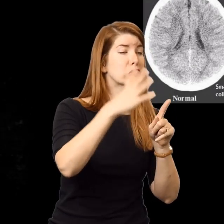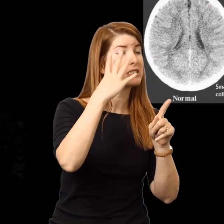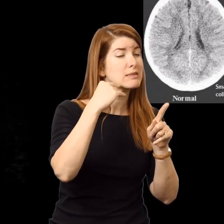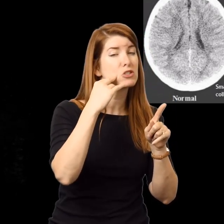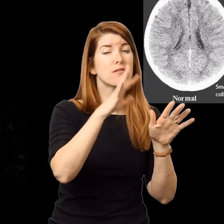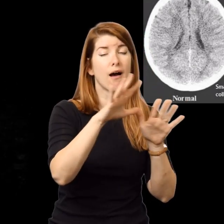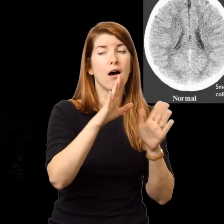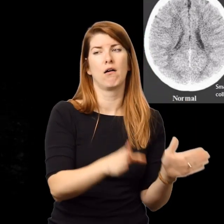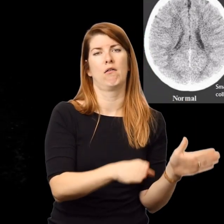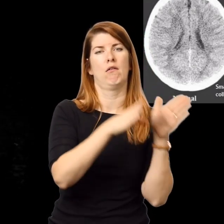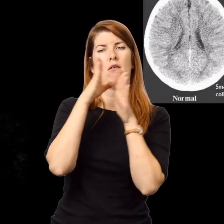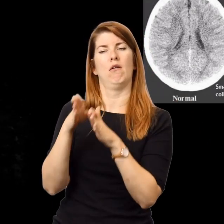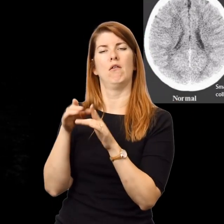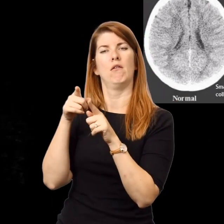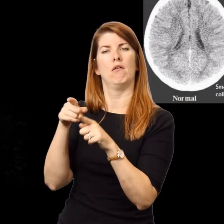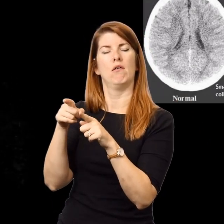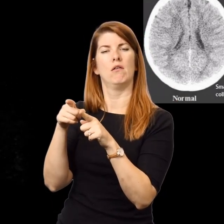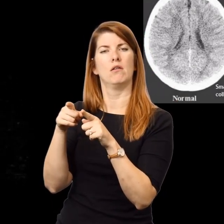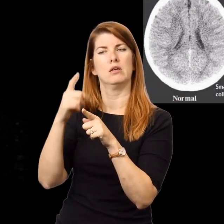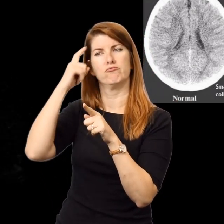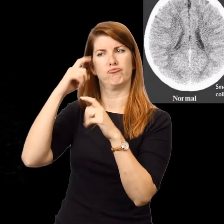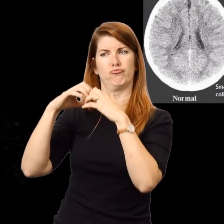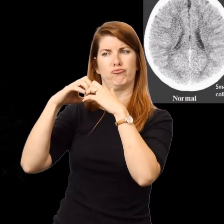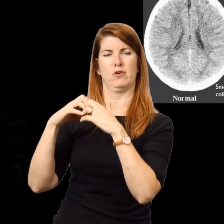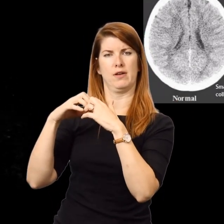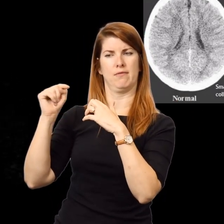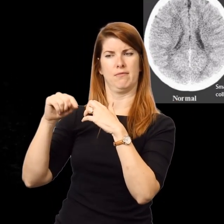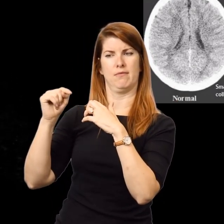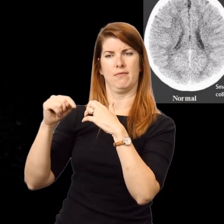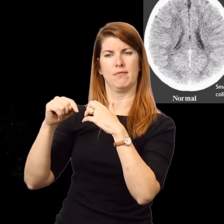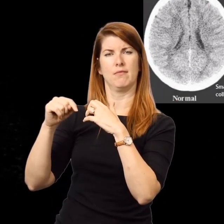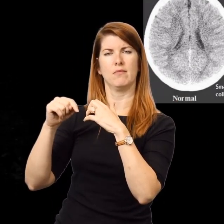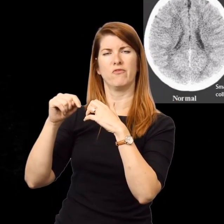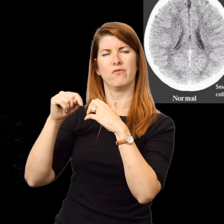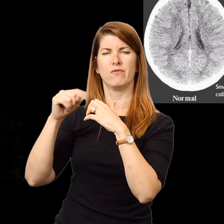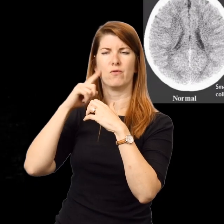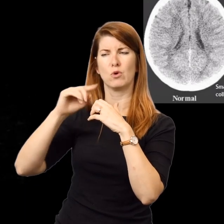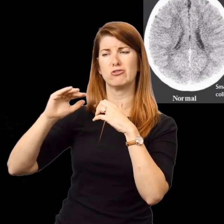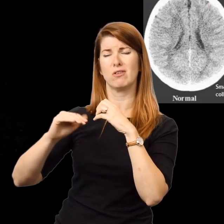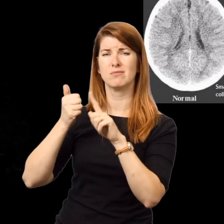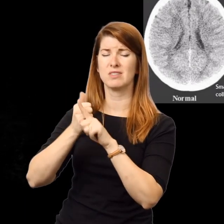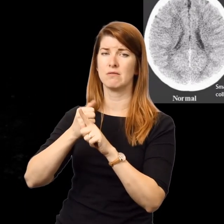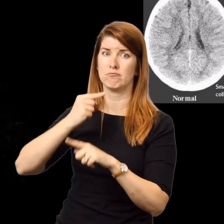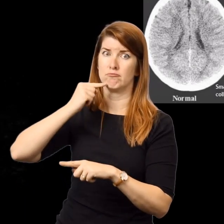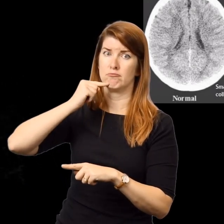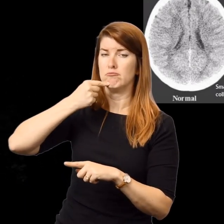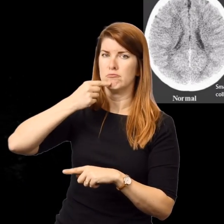And next to it is a brain scan of a child with severe neglect.